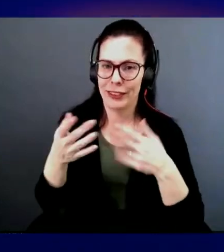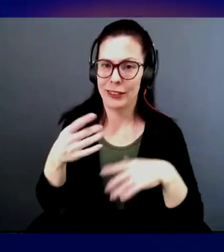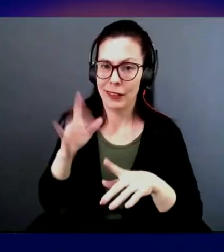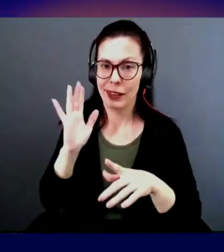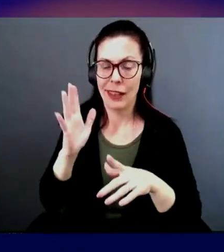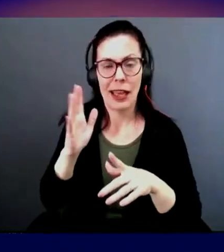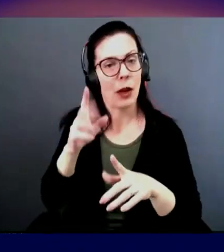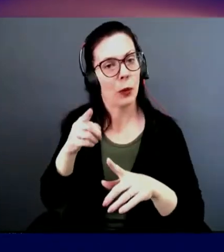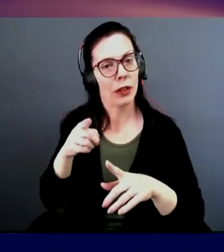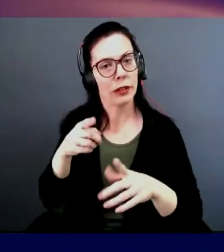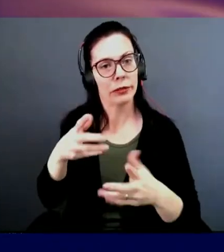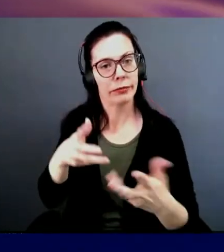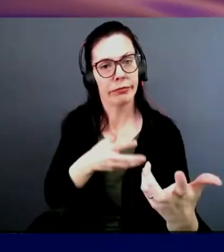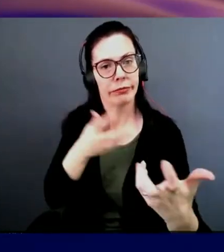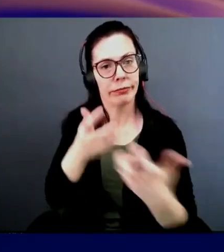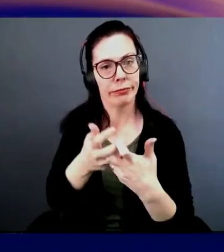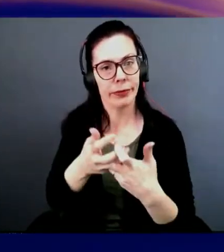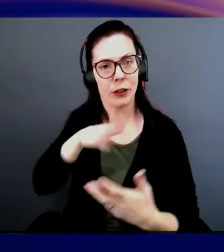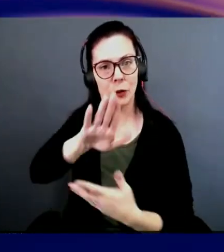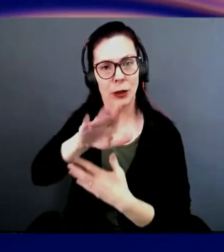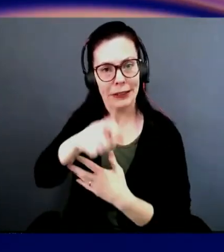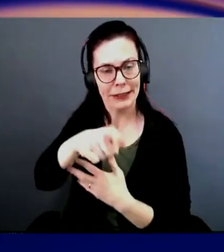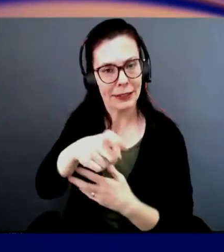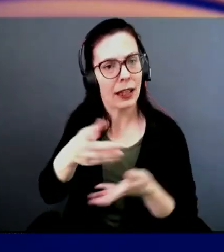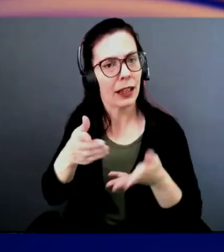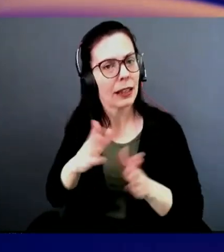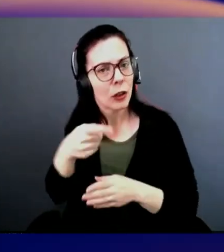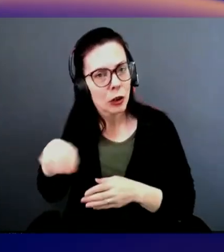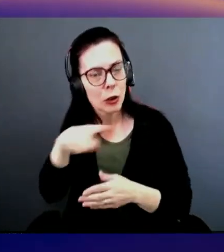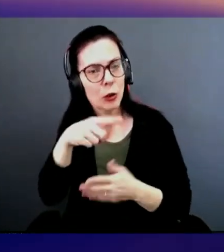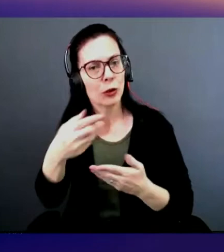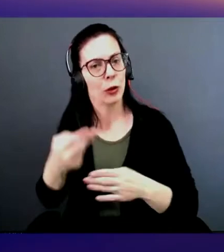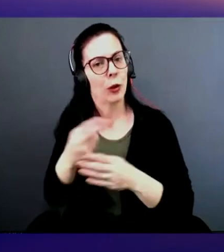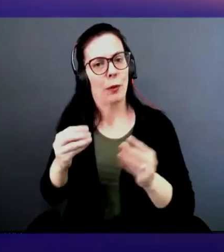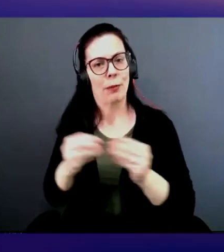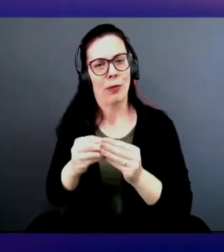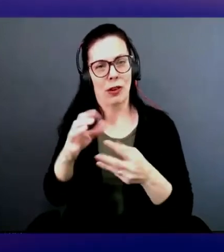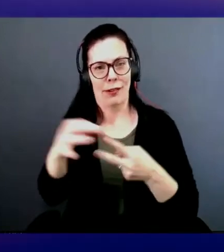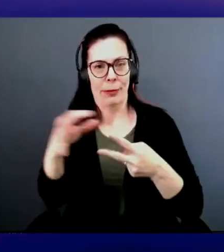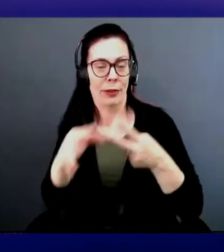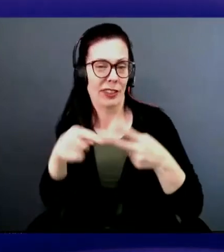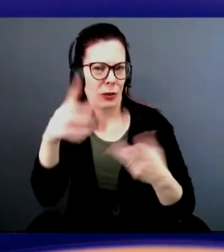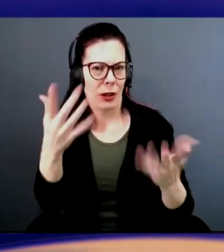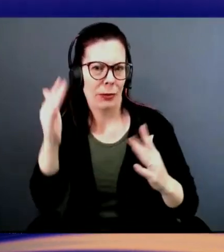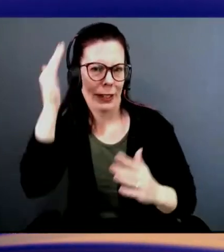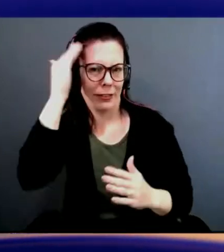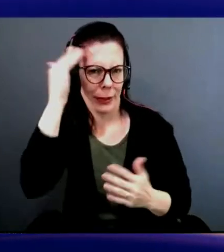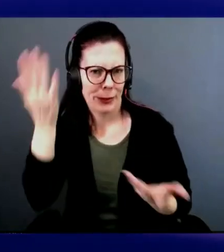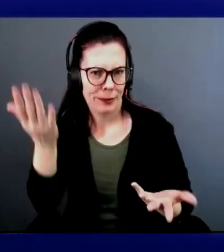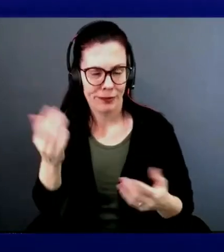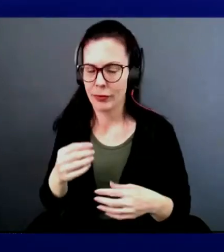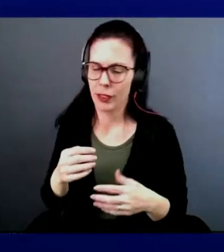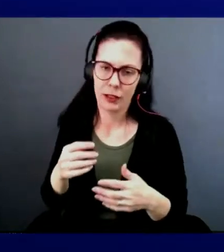where you're at and going to allow you to use more of the services that you're already familiar with. So, can't go wrong there, right? Can't go wrong there.